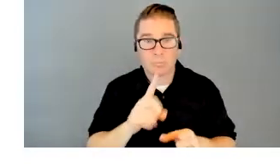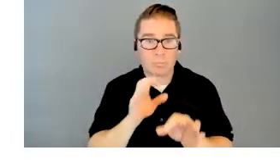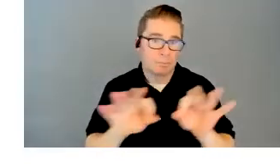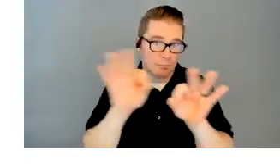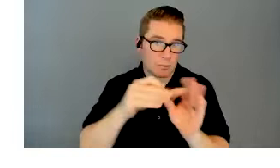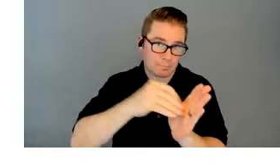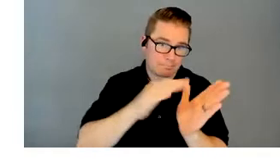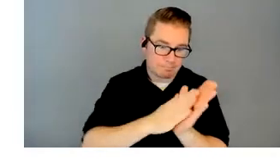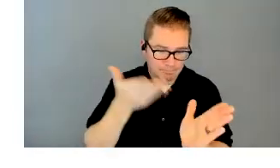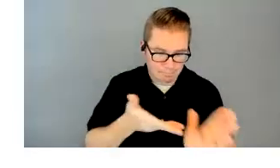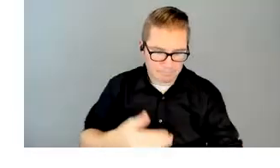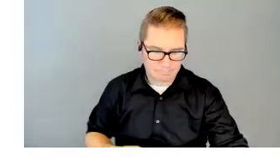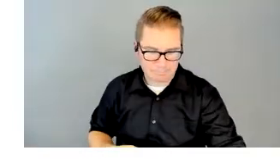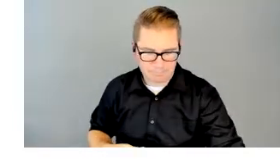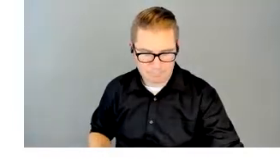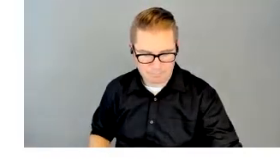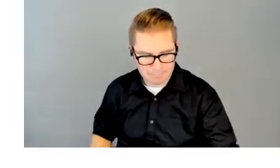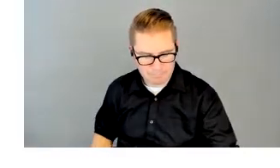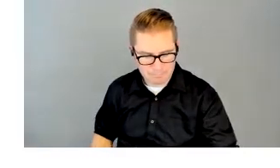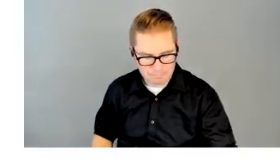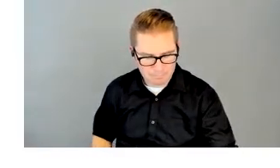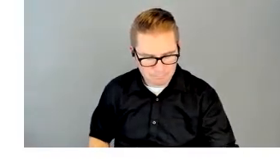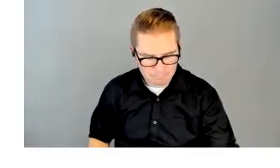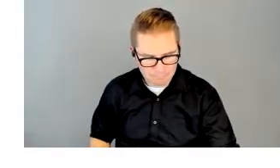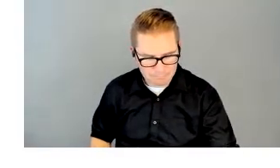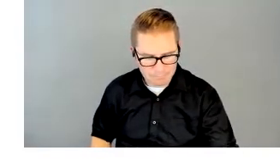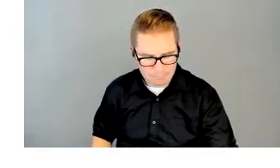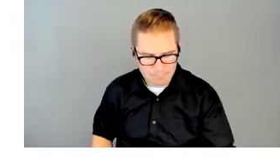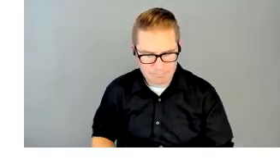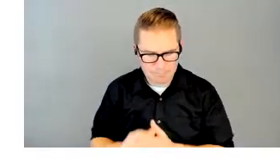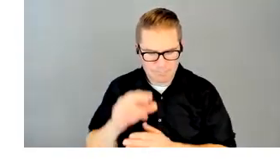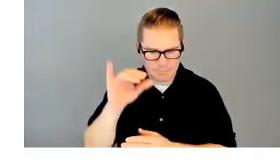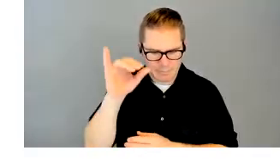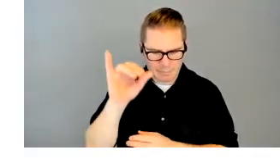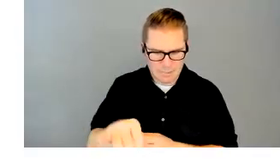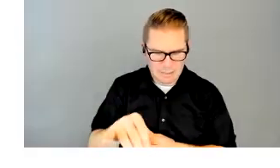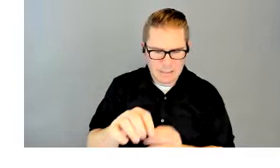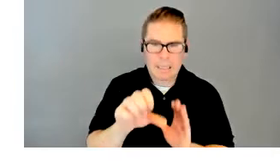And then what's the syllabus checklist? I thought there we had a slide that said we do.